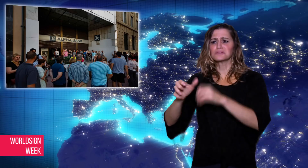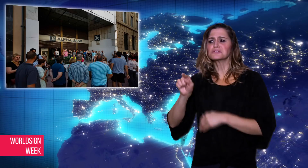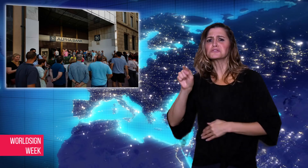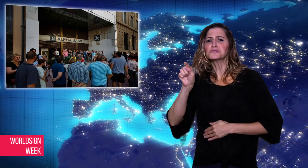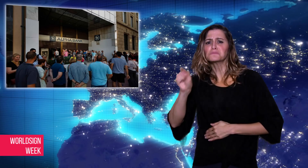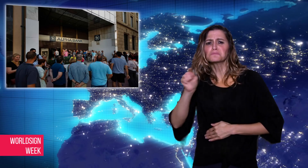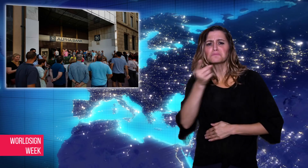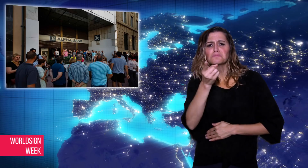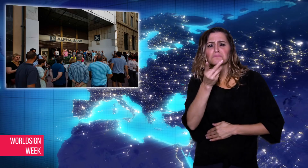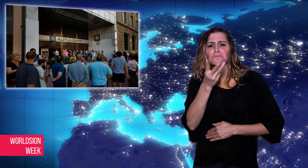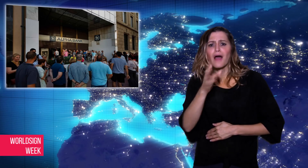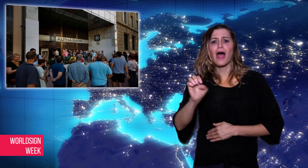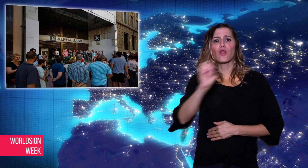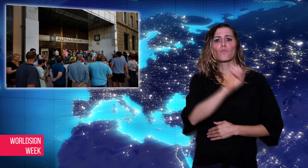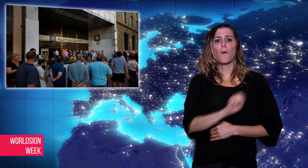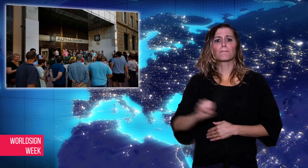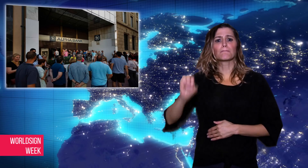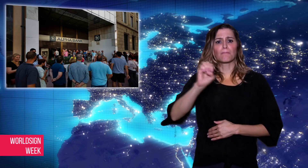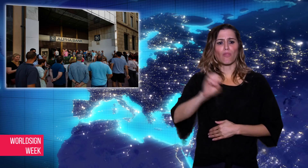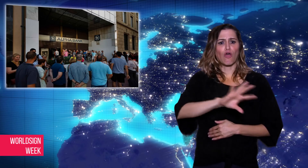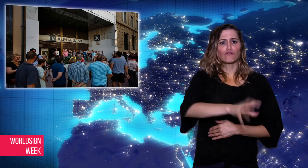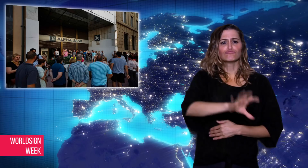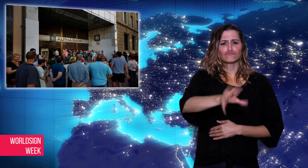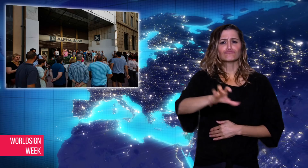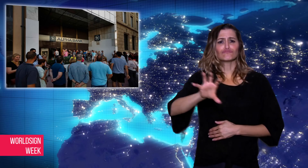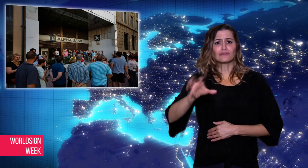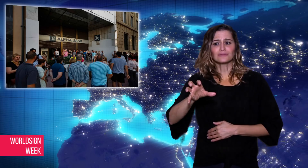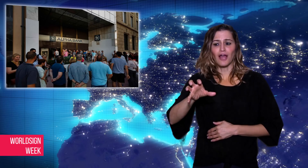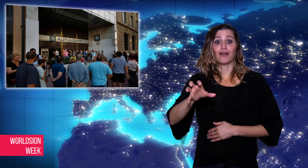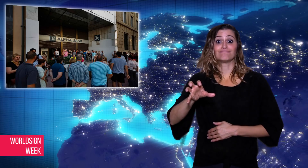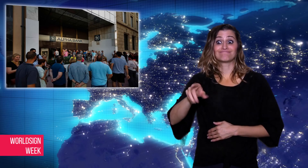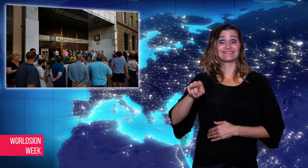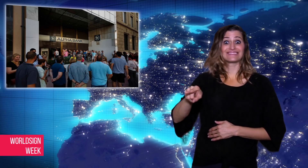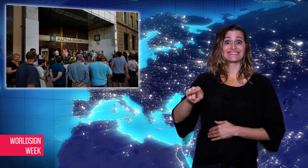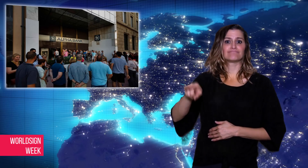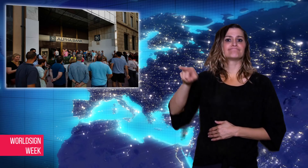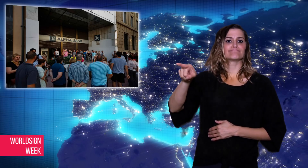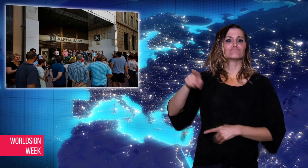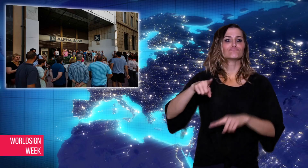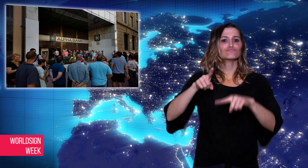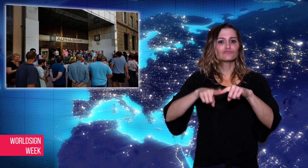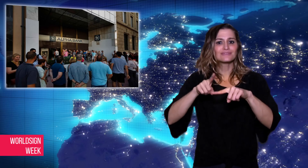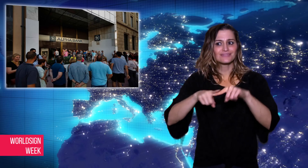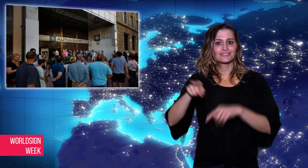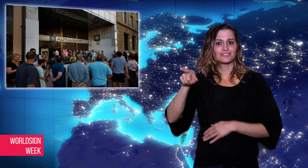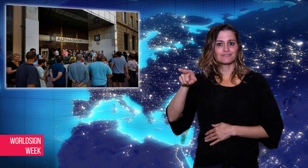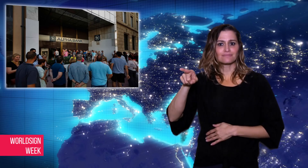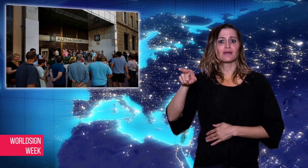countries massively affected by the